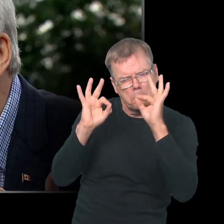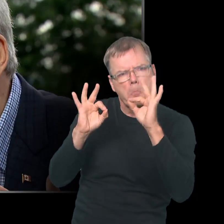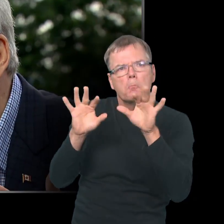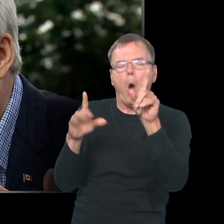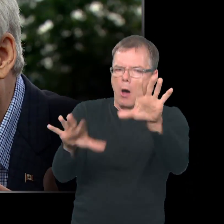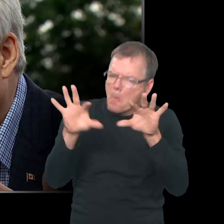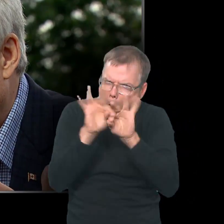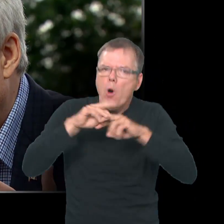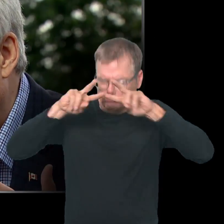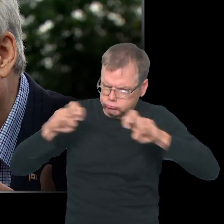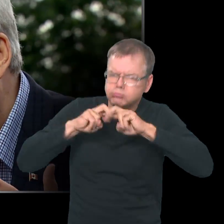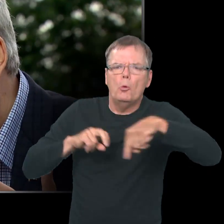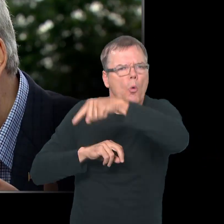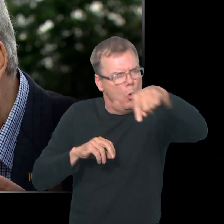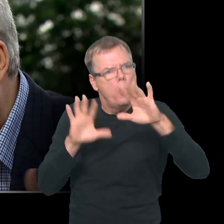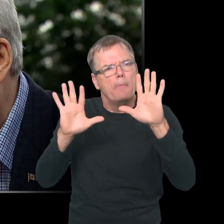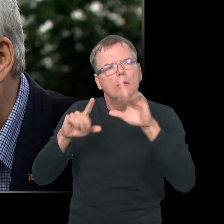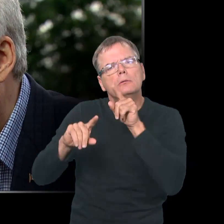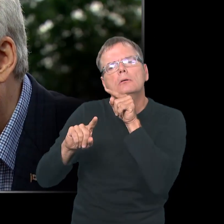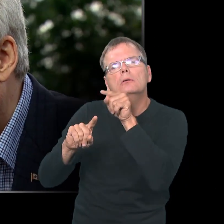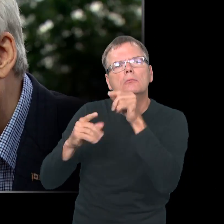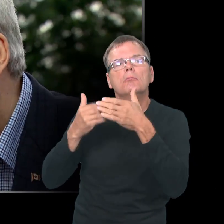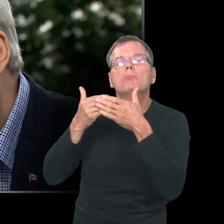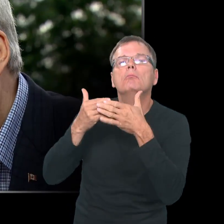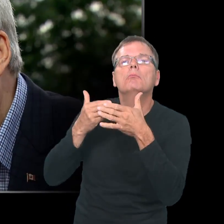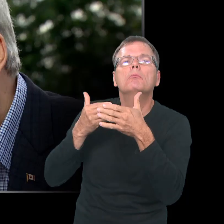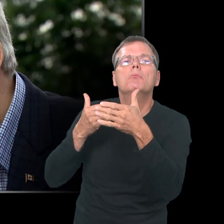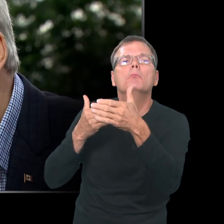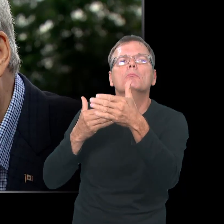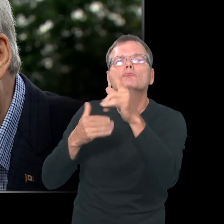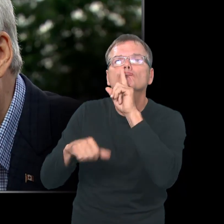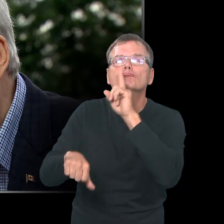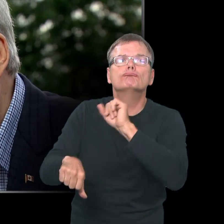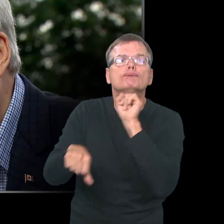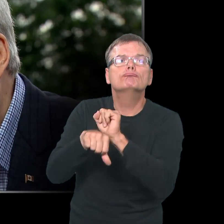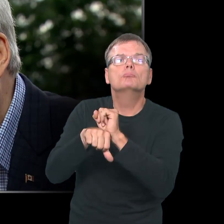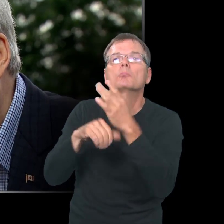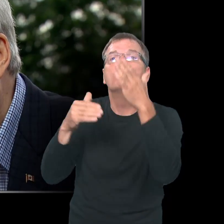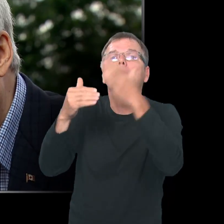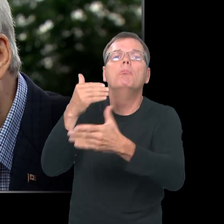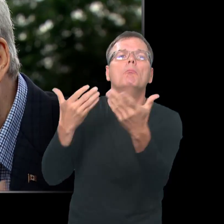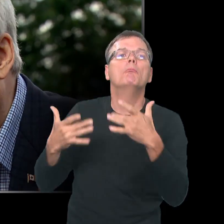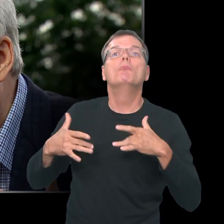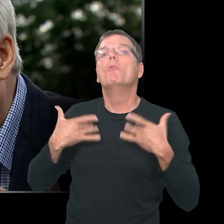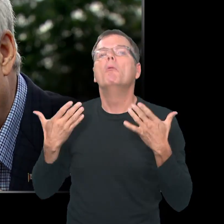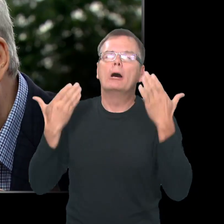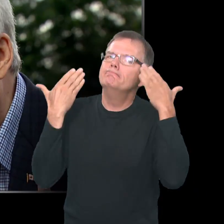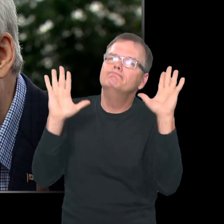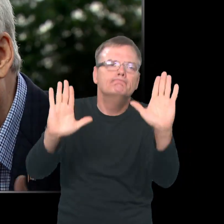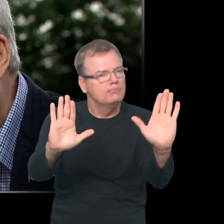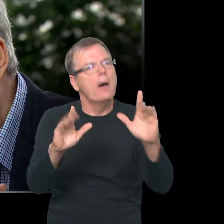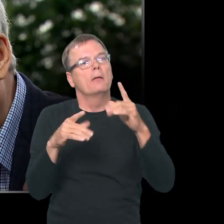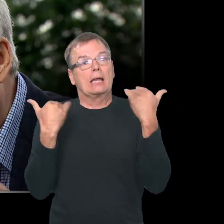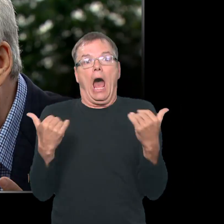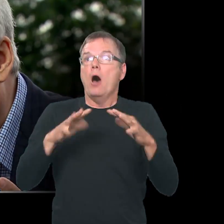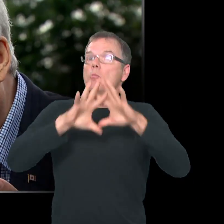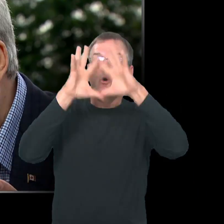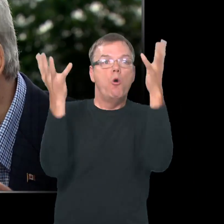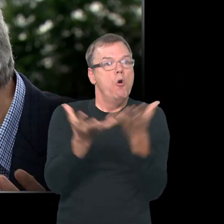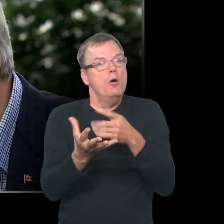is that analysis is great, but in the end, you don't know what you're actually going to be dealing with.